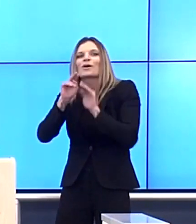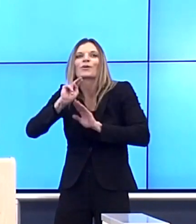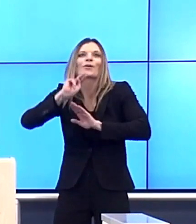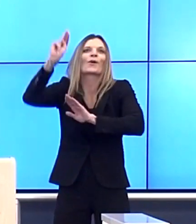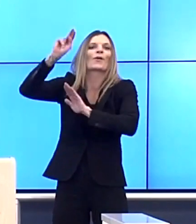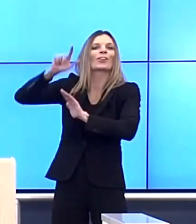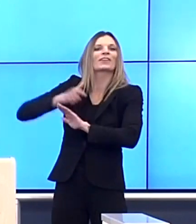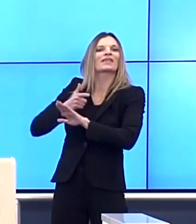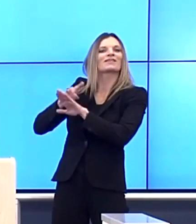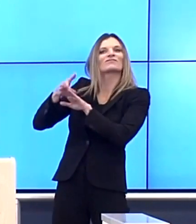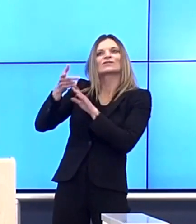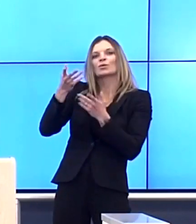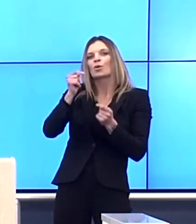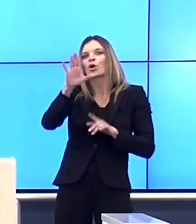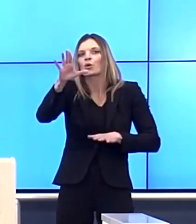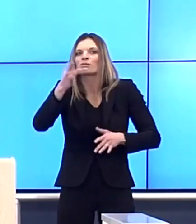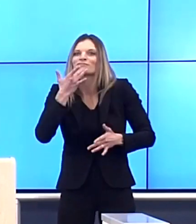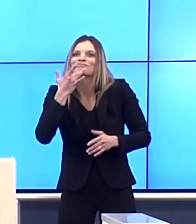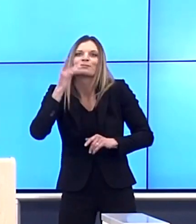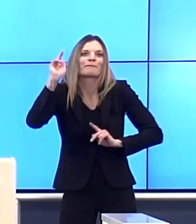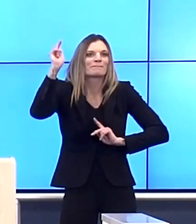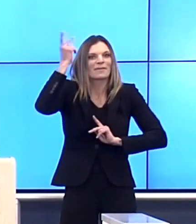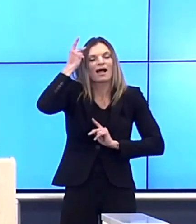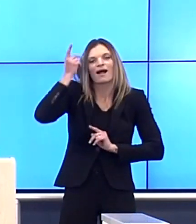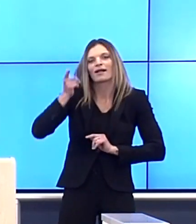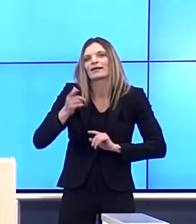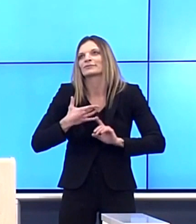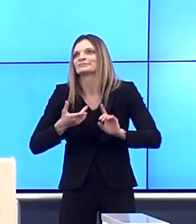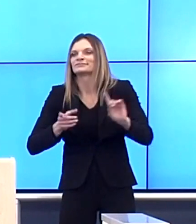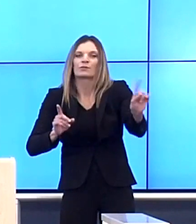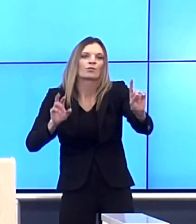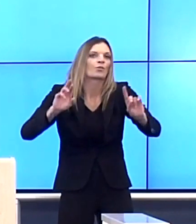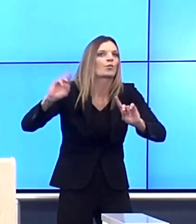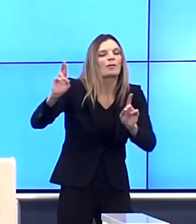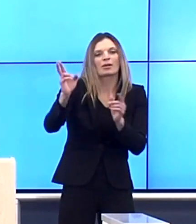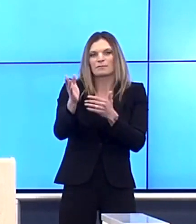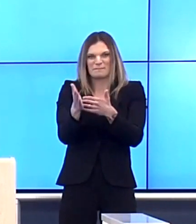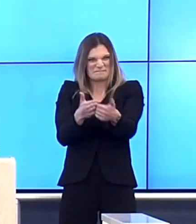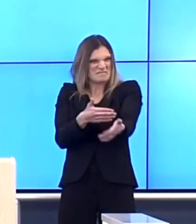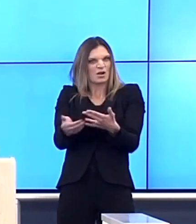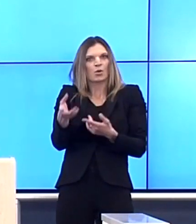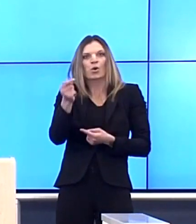YOU LIVE IN A DYNAMIC CITY LIKE DETROIT OR A QUAINT TOWN, DETROIT OR A QUAINT TOWN, WHETHER A BIDEN DEMOCRAT OR A